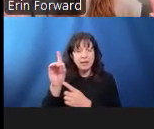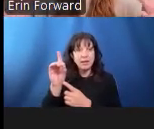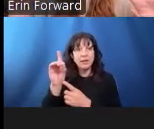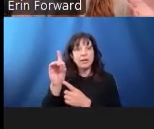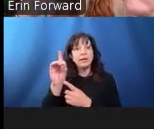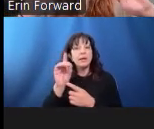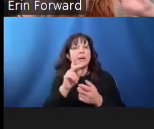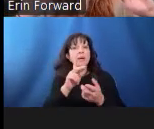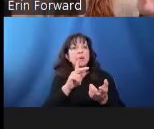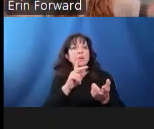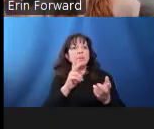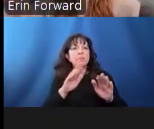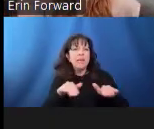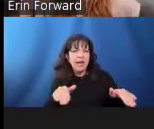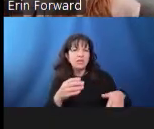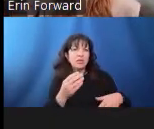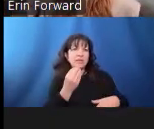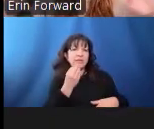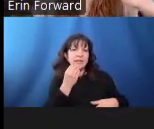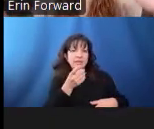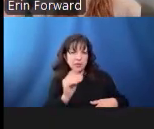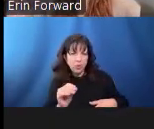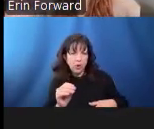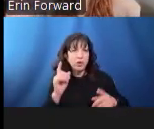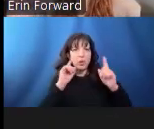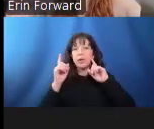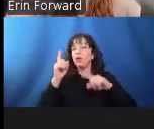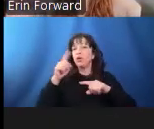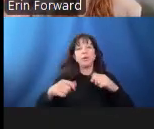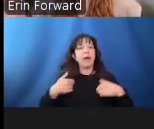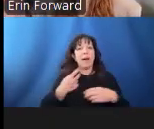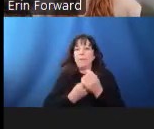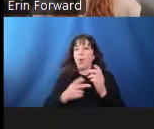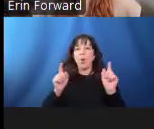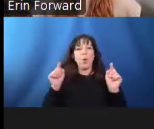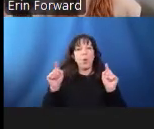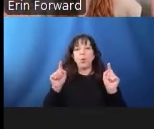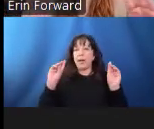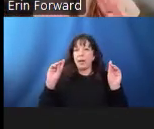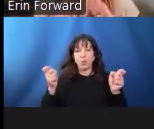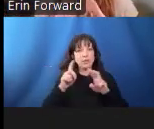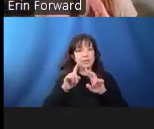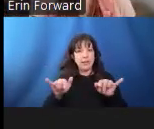feeding disorder, you used to hear that you couldn't have both of those diagnoses at the same time, and that there was